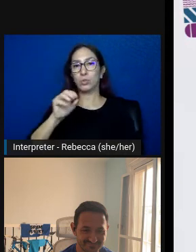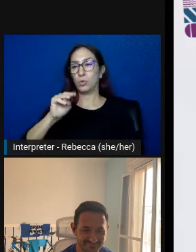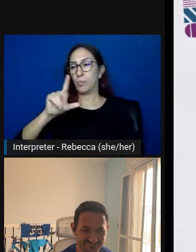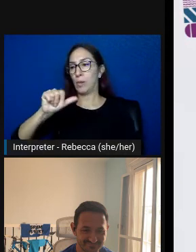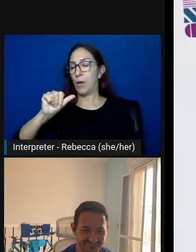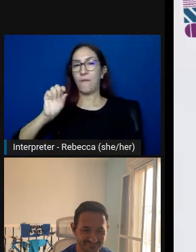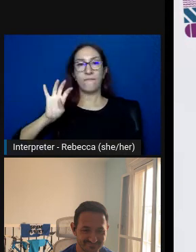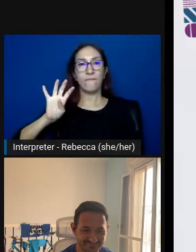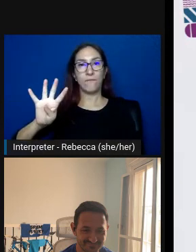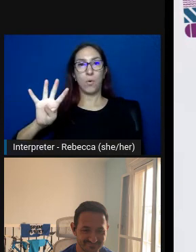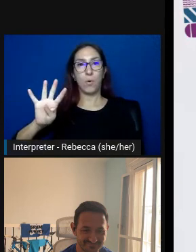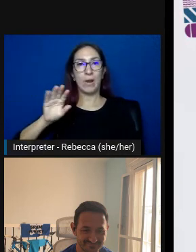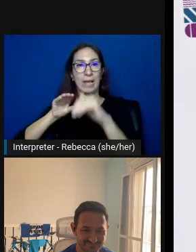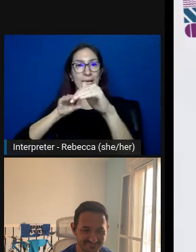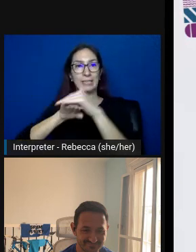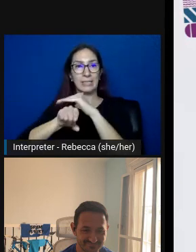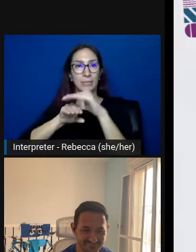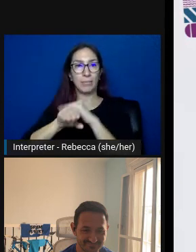Let's go with my picture.